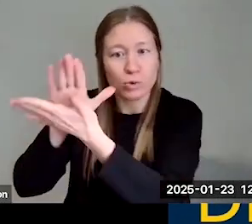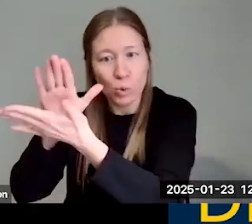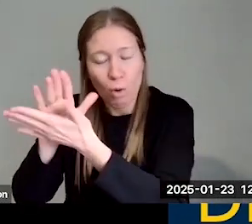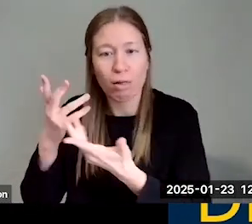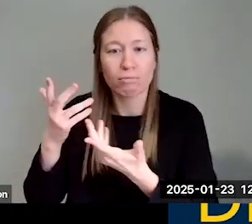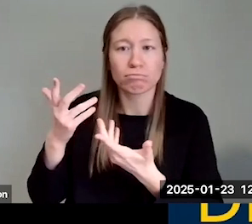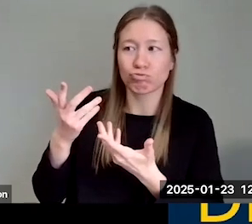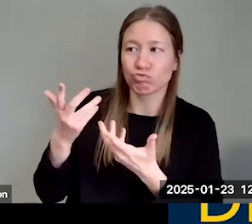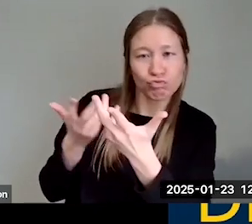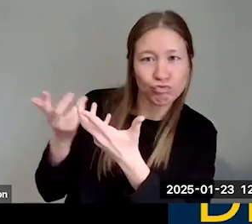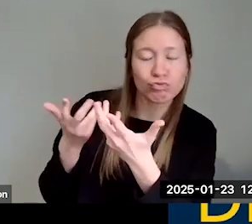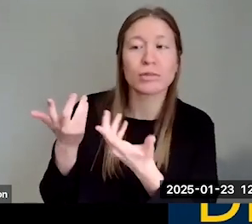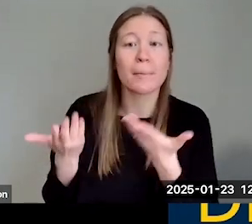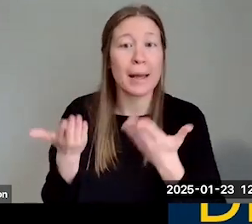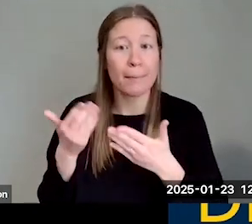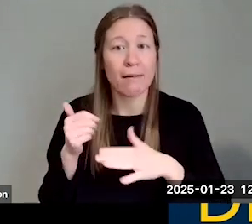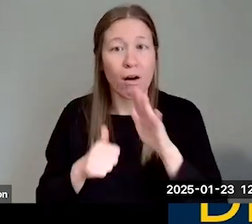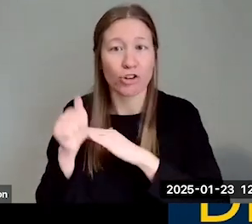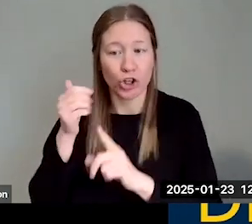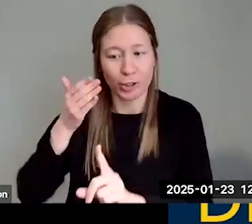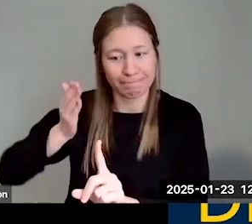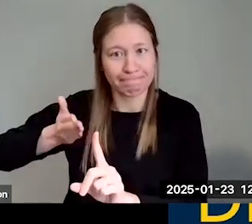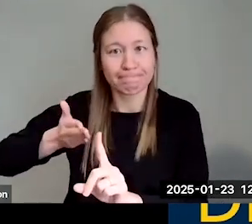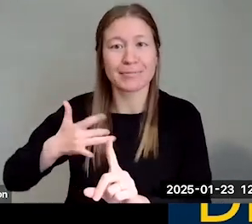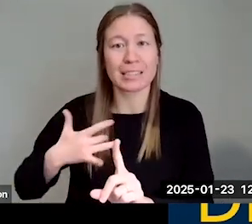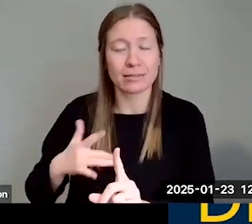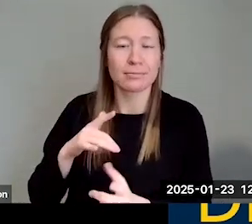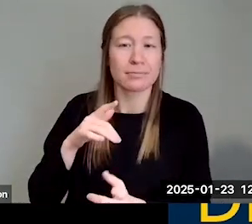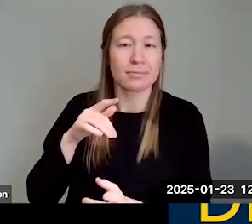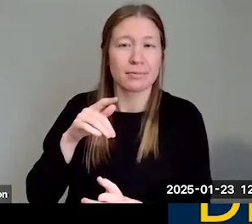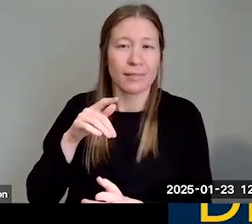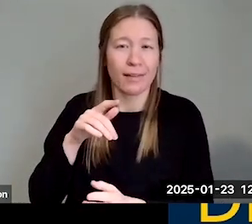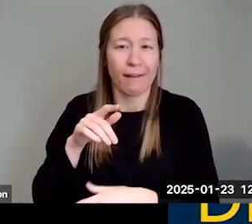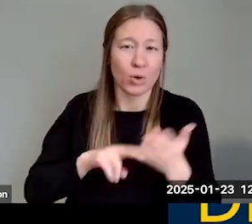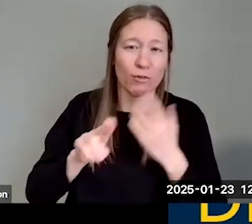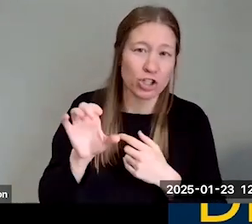like here at the University of Michigan, either through the Disability Equity Office